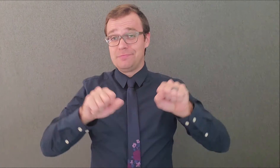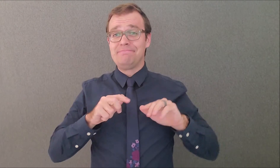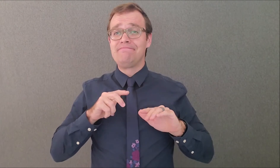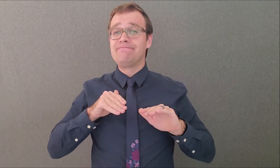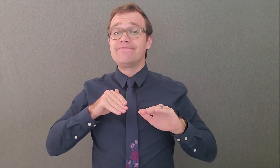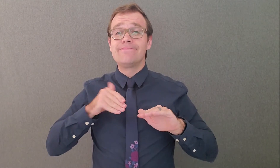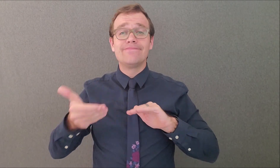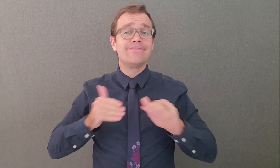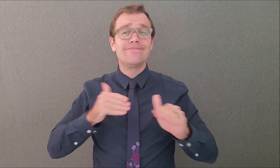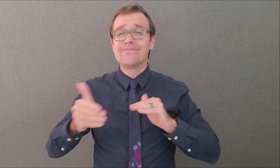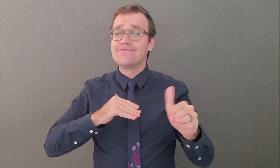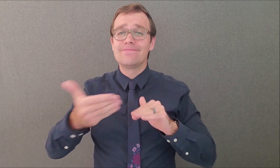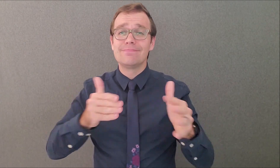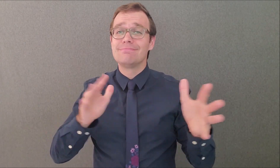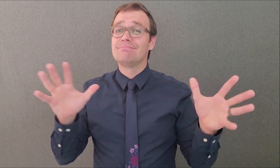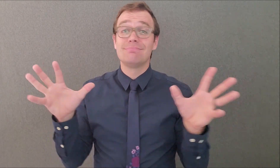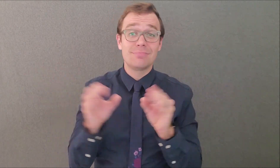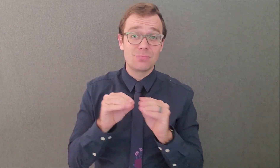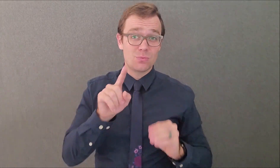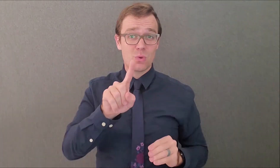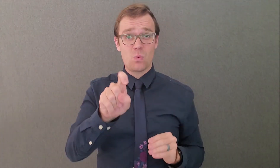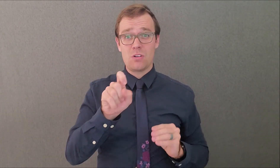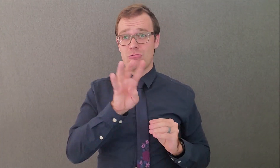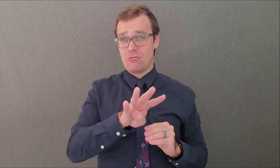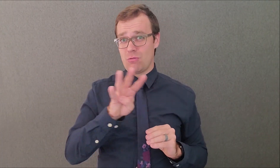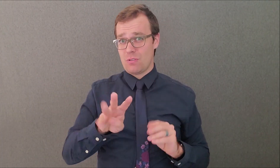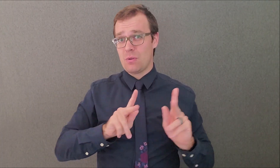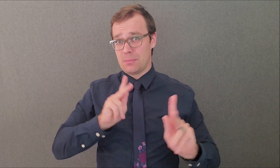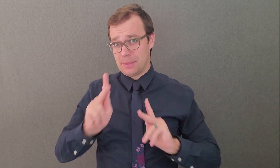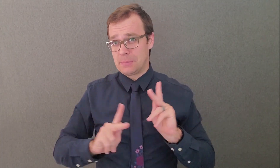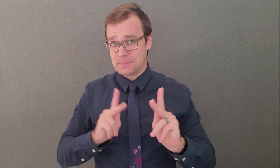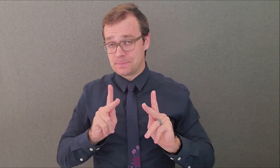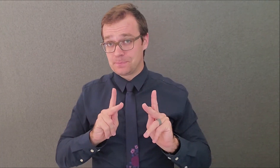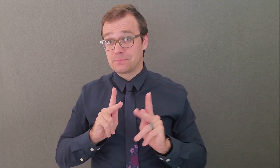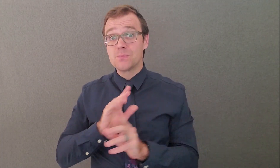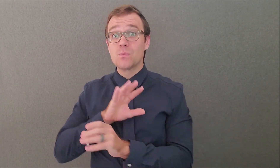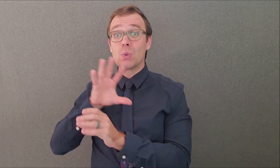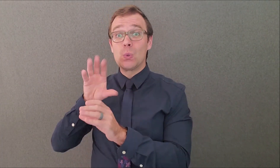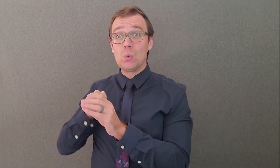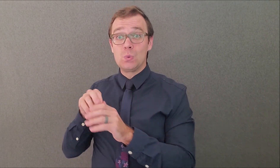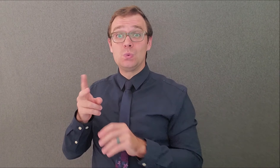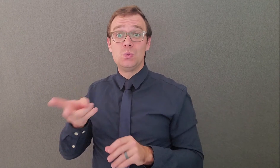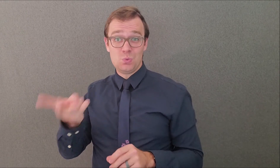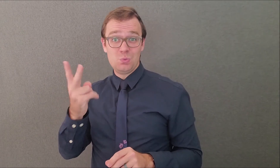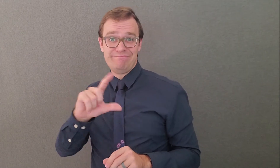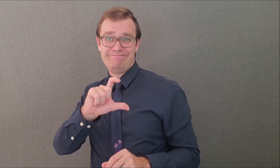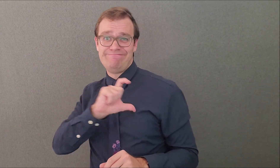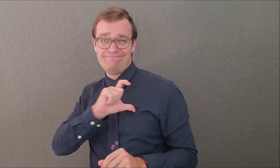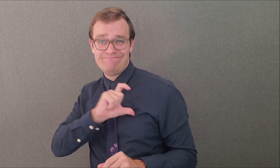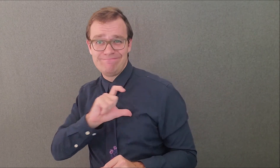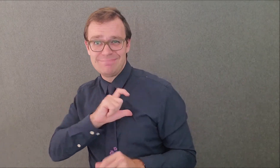claimed the lives of 144 people, including two law enforcement officers